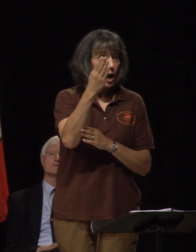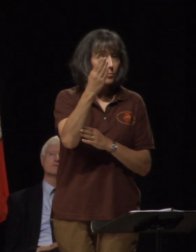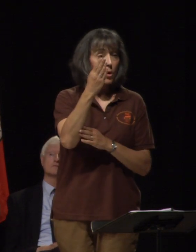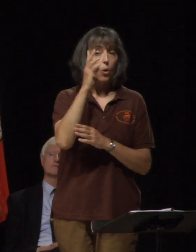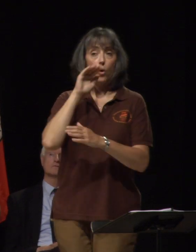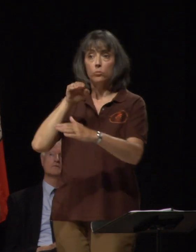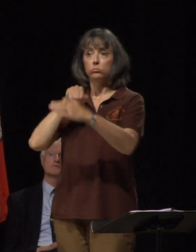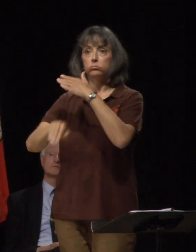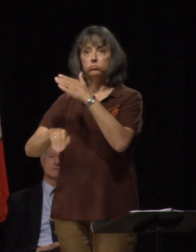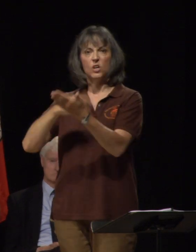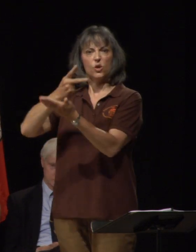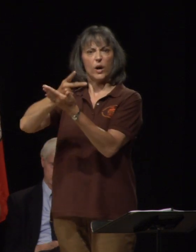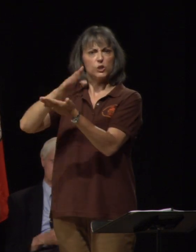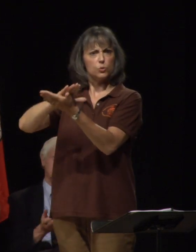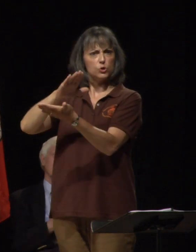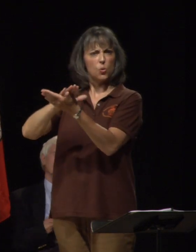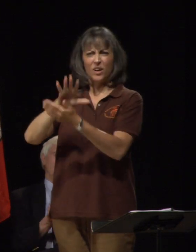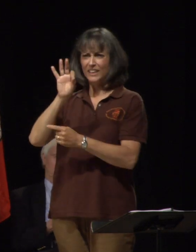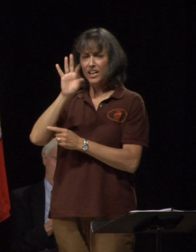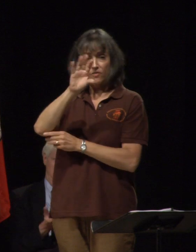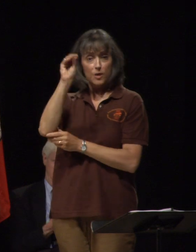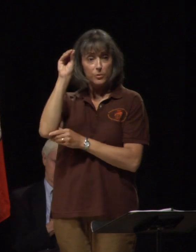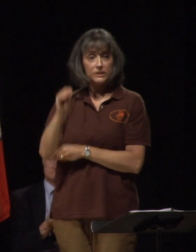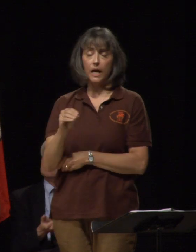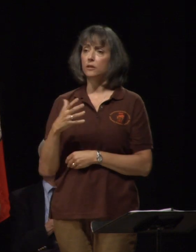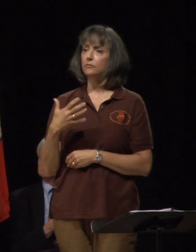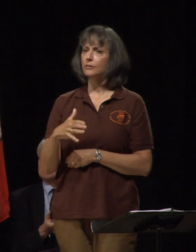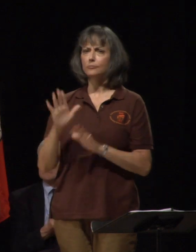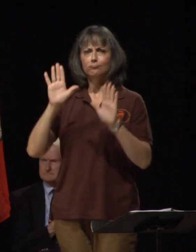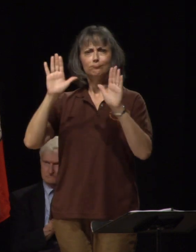GRADUATE SCHOOL OF THEIR CHOICE. CONGRATULATIONS RIT!